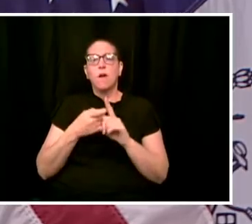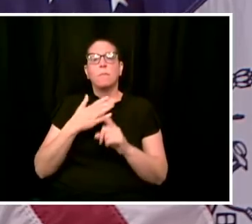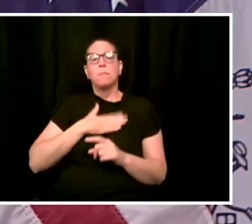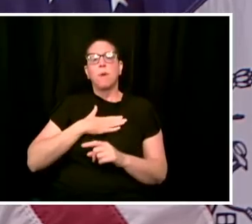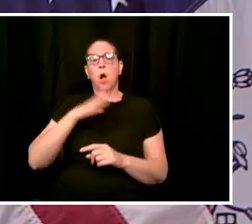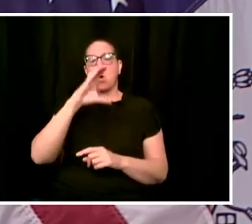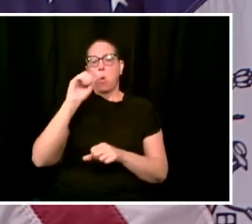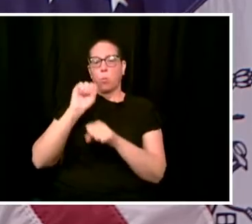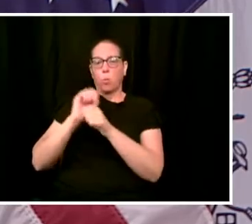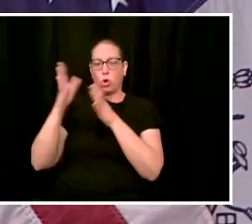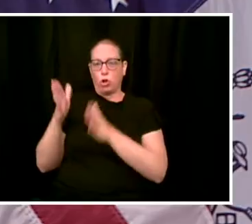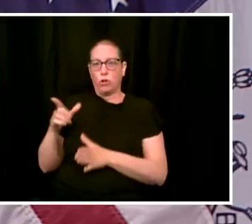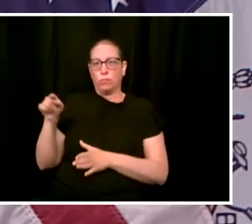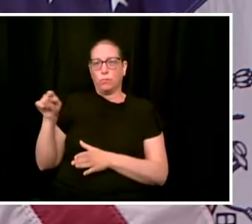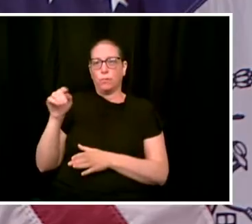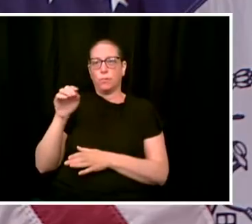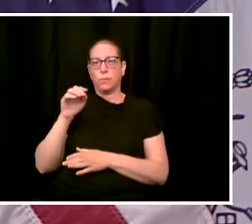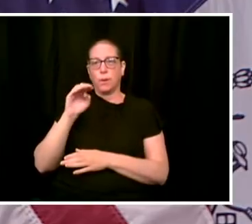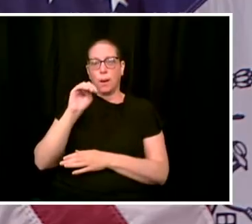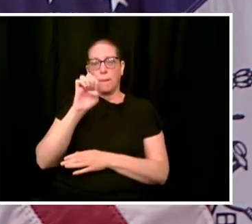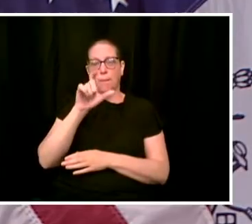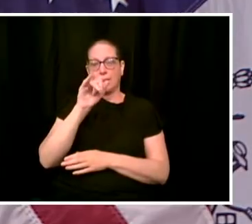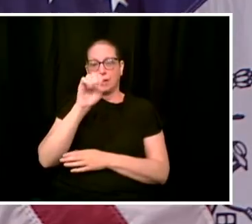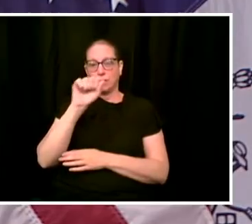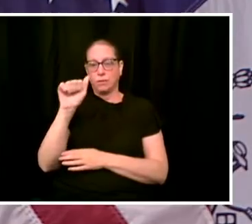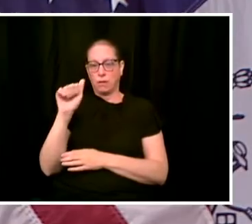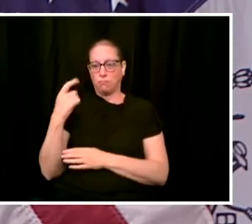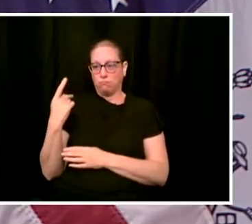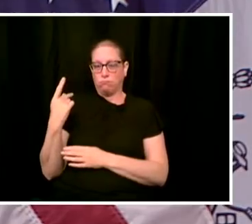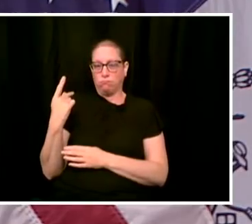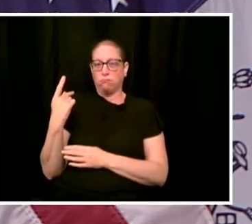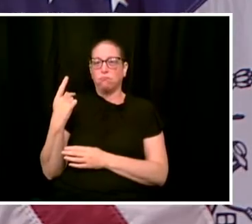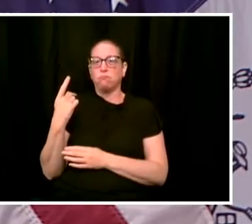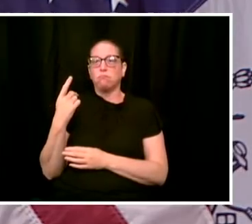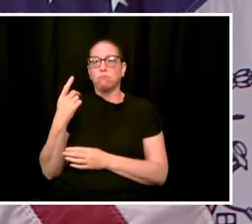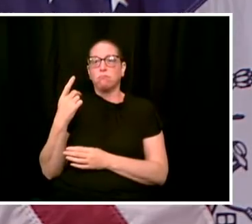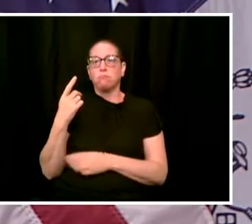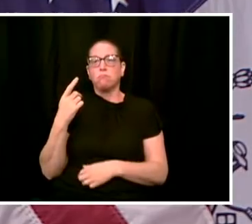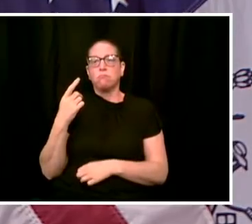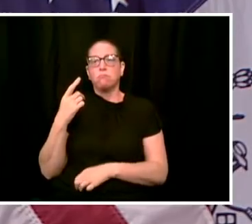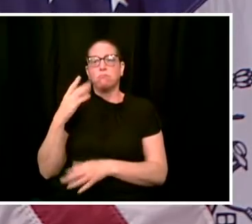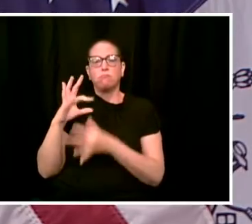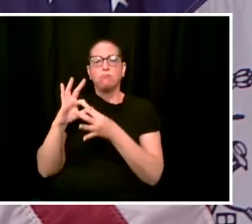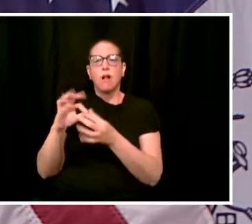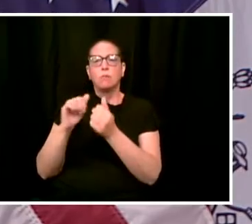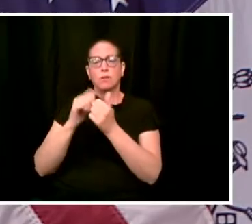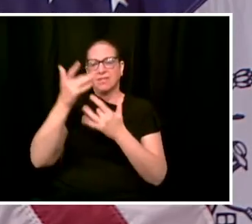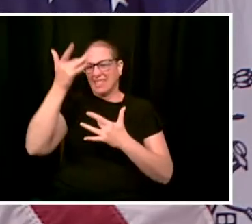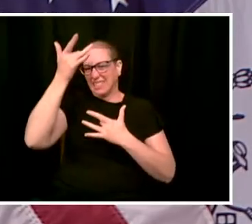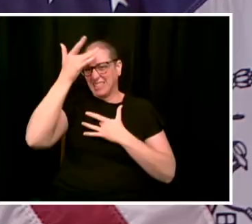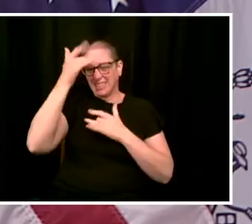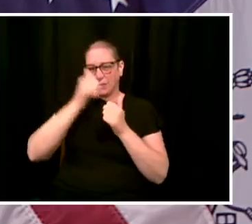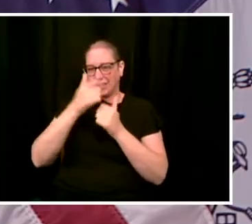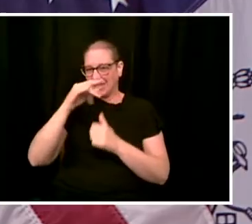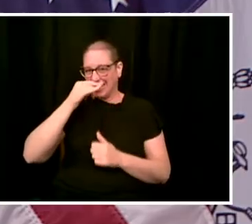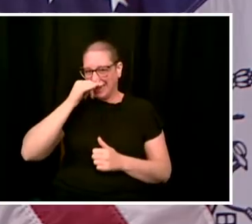NEWS ON THE KAU KA SEE AND RELATED SYNDRMOE. ANY CHANGES BEING